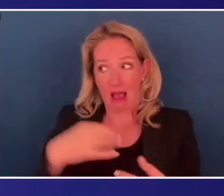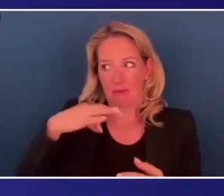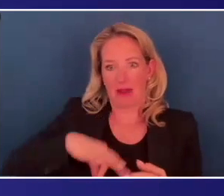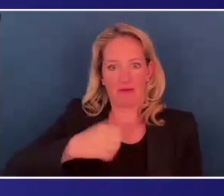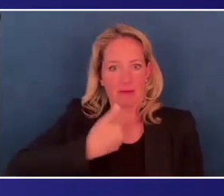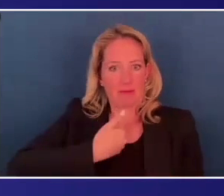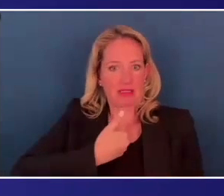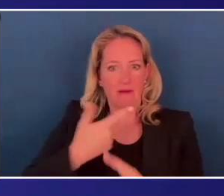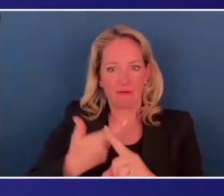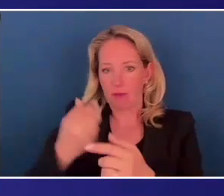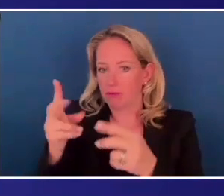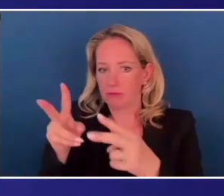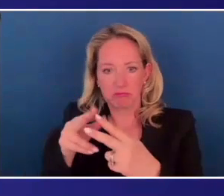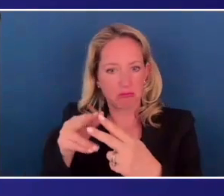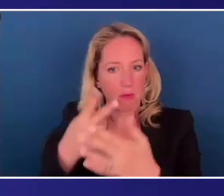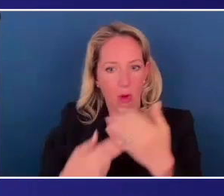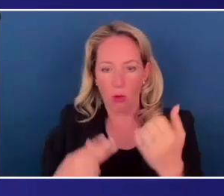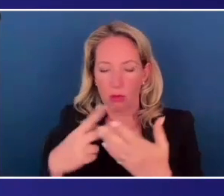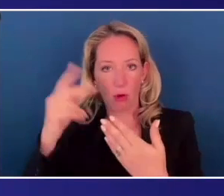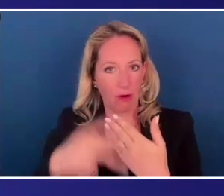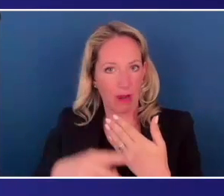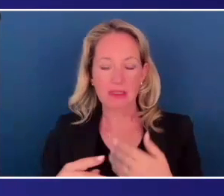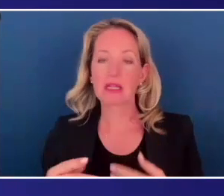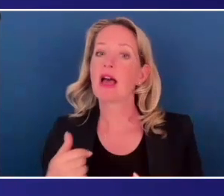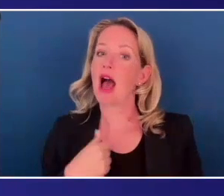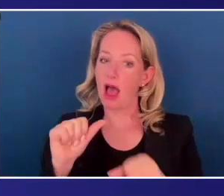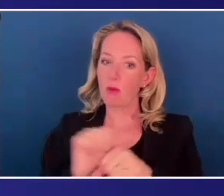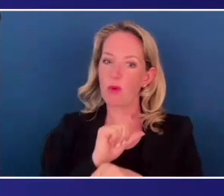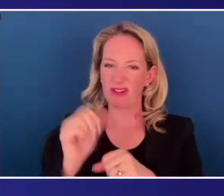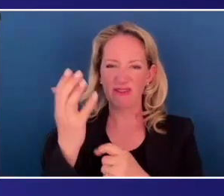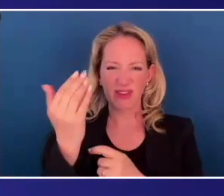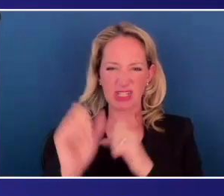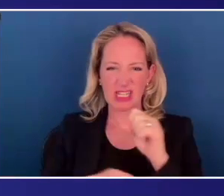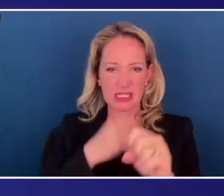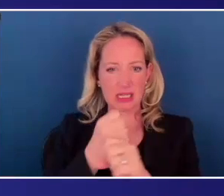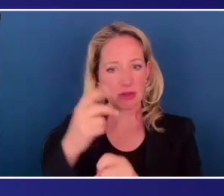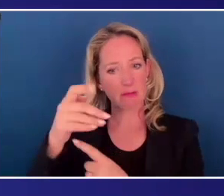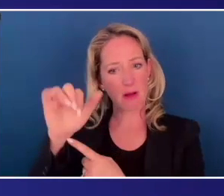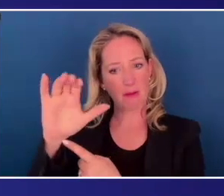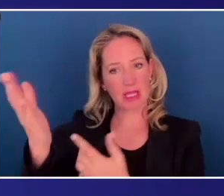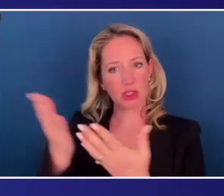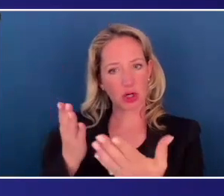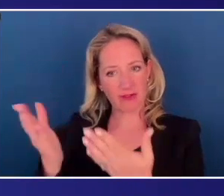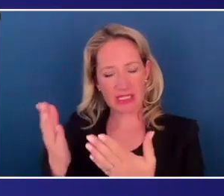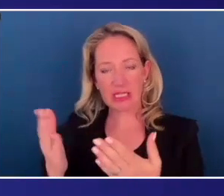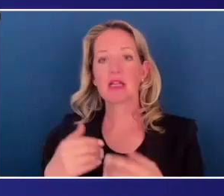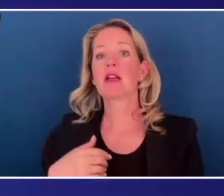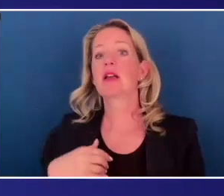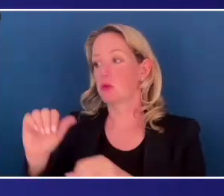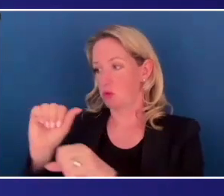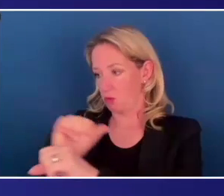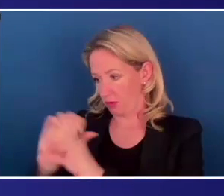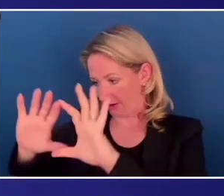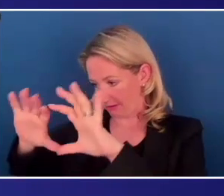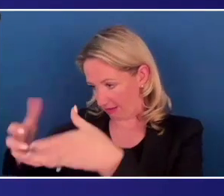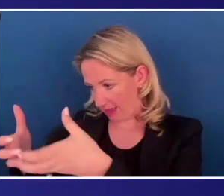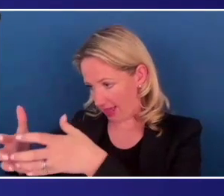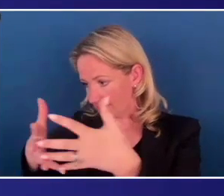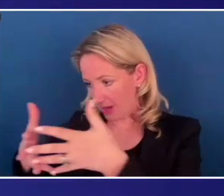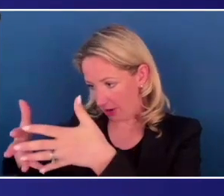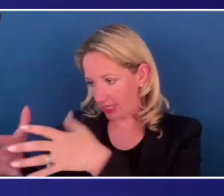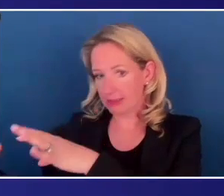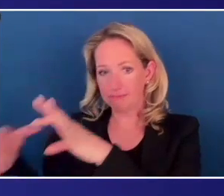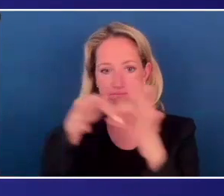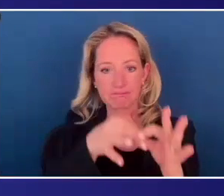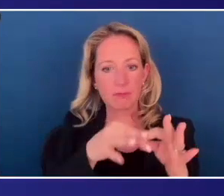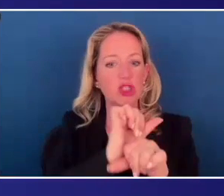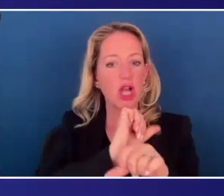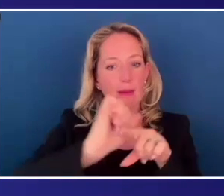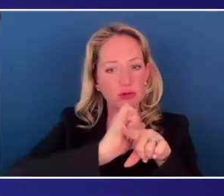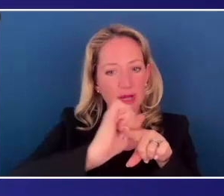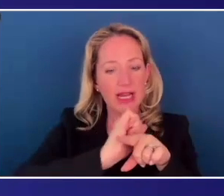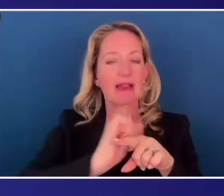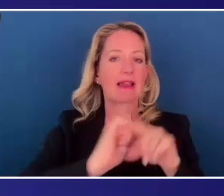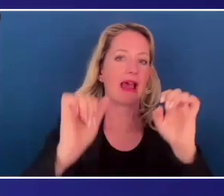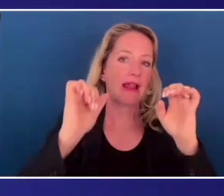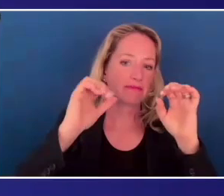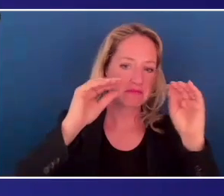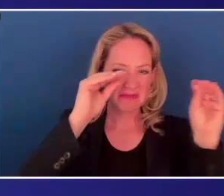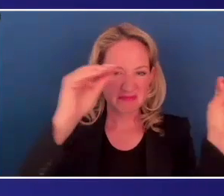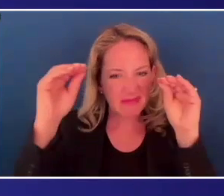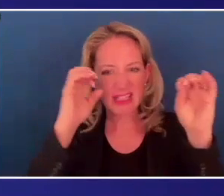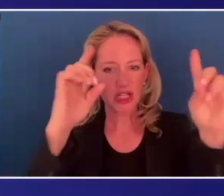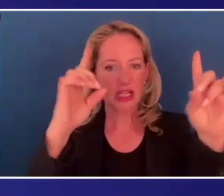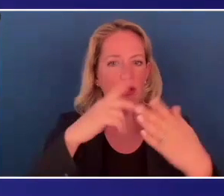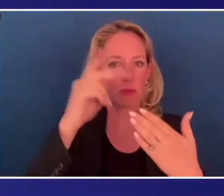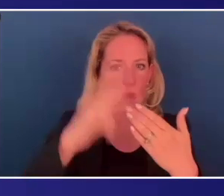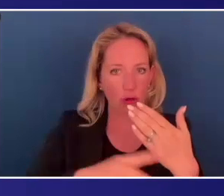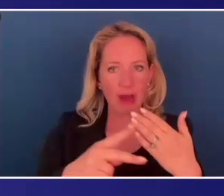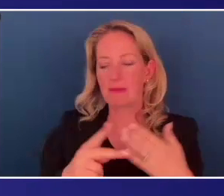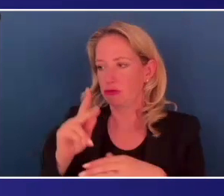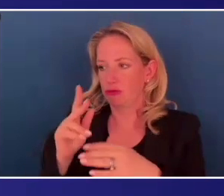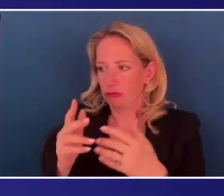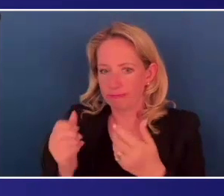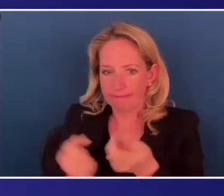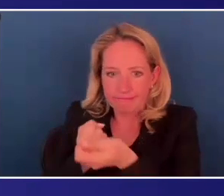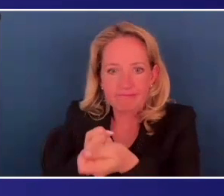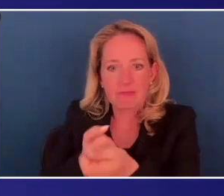And during my nearly 15 years in public service. I connected working class Americans to job training and educational programs to build their self-sufficiency and break the cycle of generational poverty.